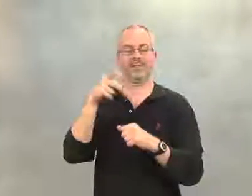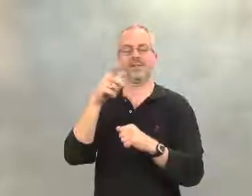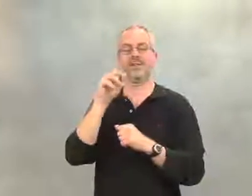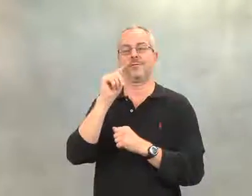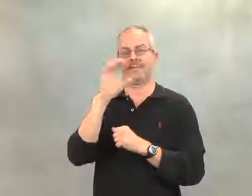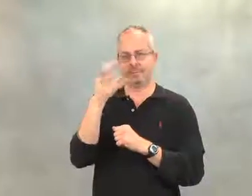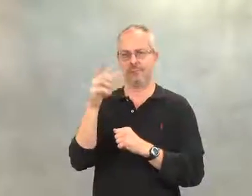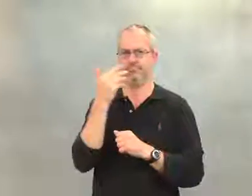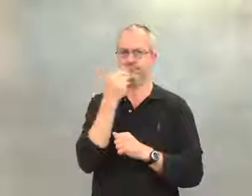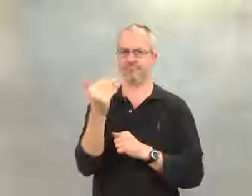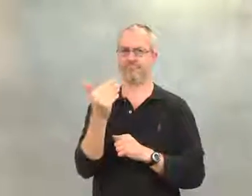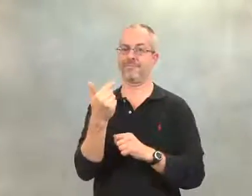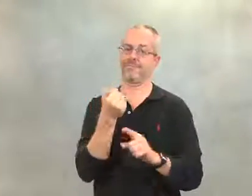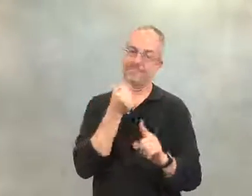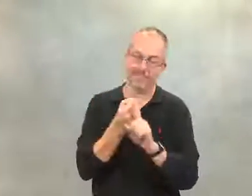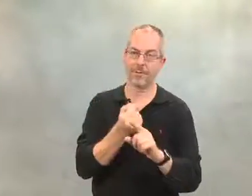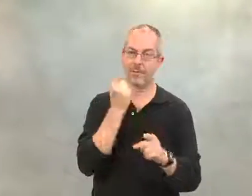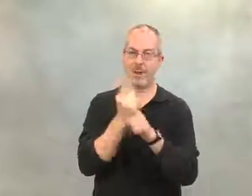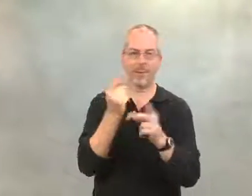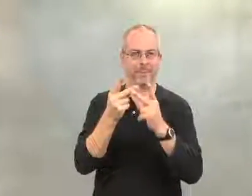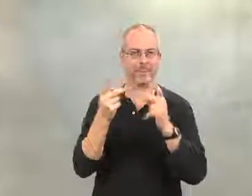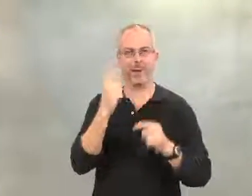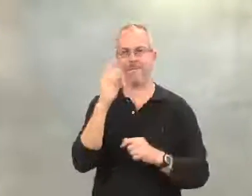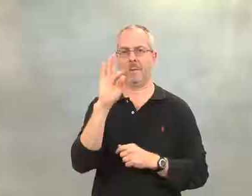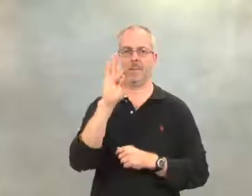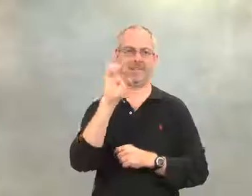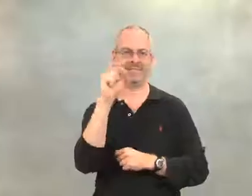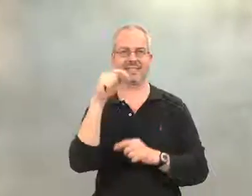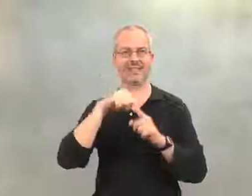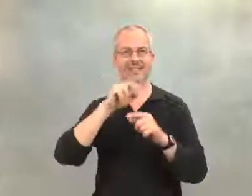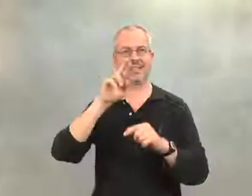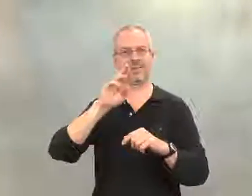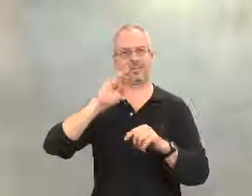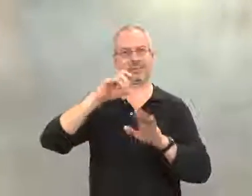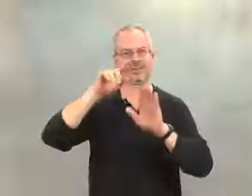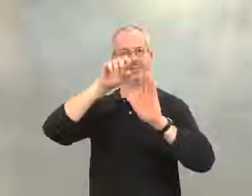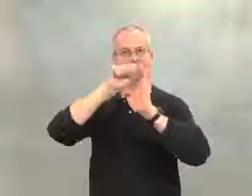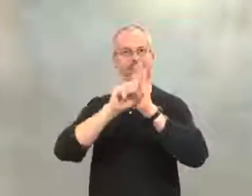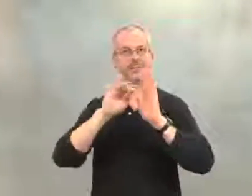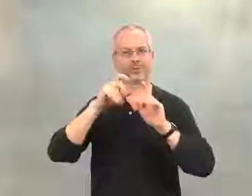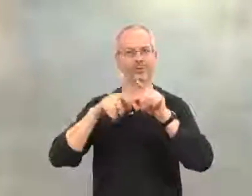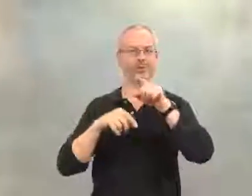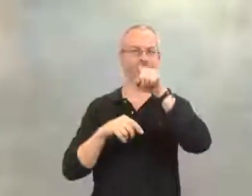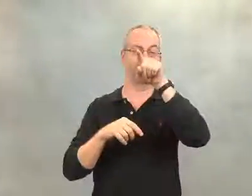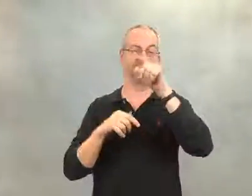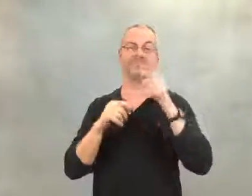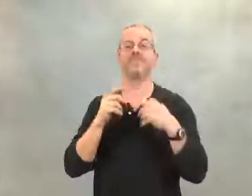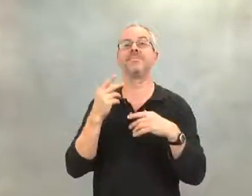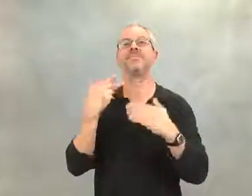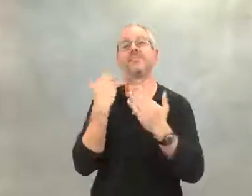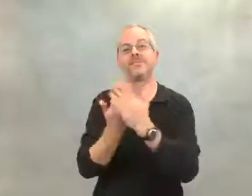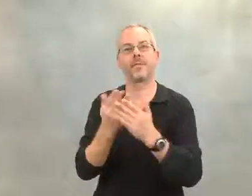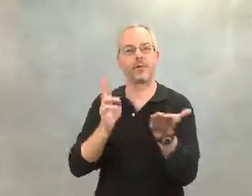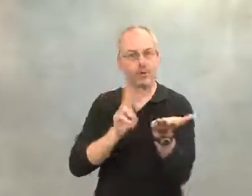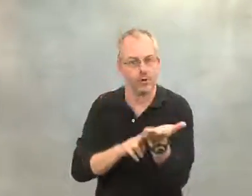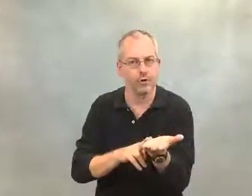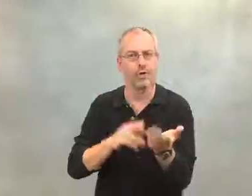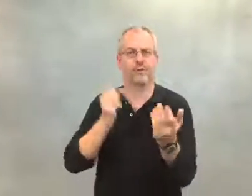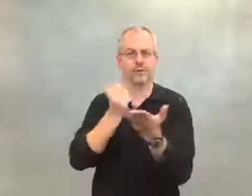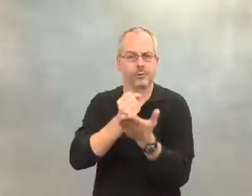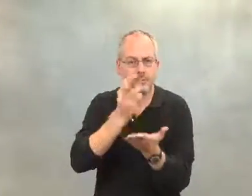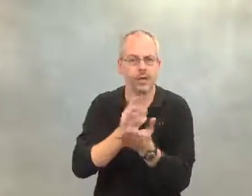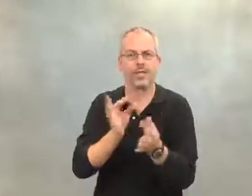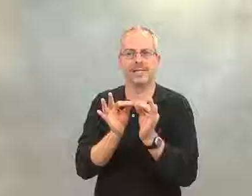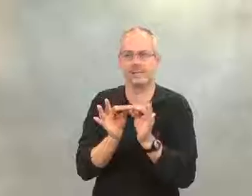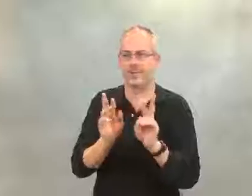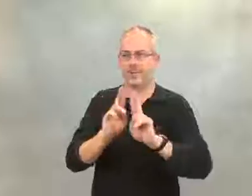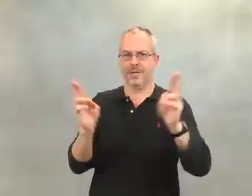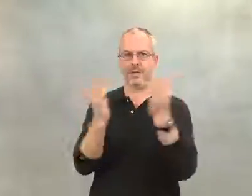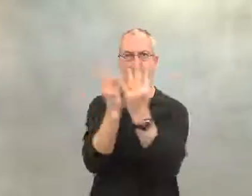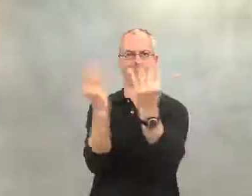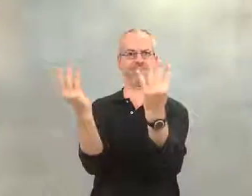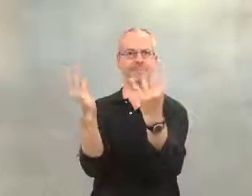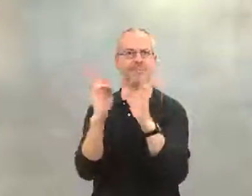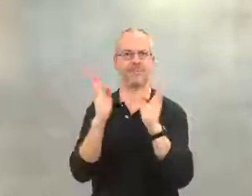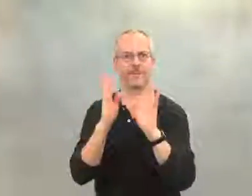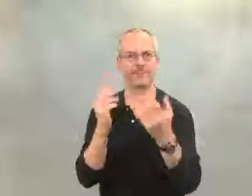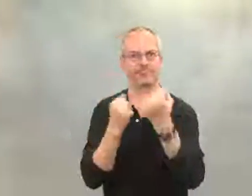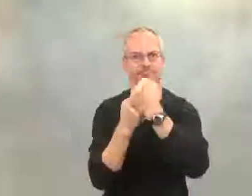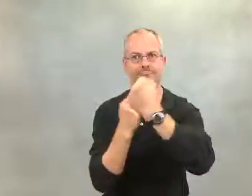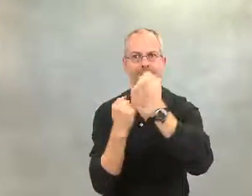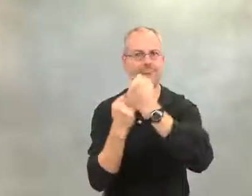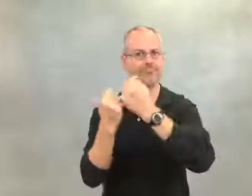I happened to end up at the best hospital in the state of Michigan.